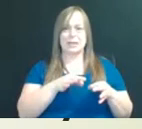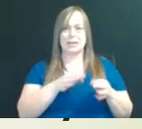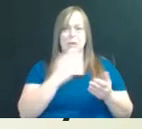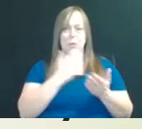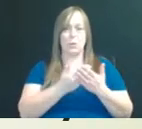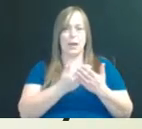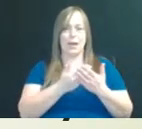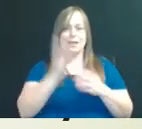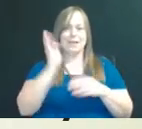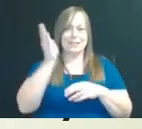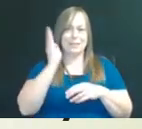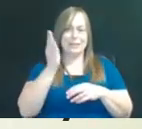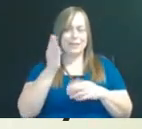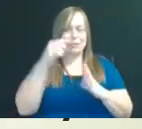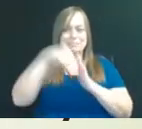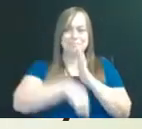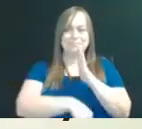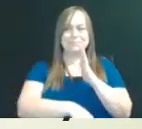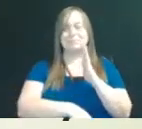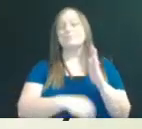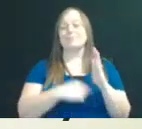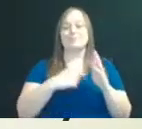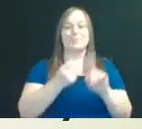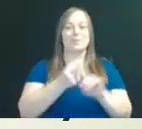in this presentation without going a little bit off into the weeds,